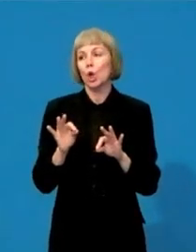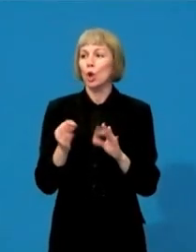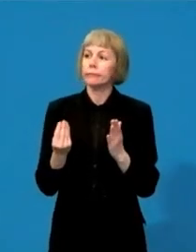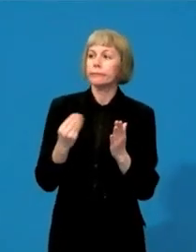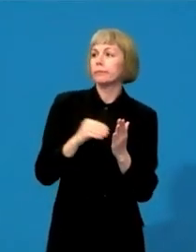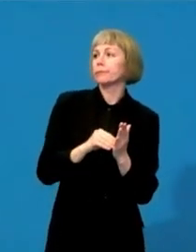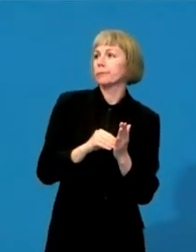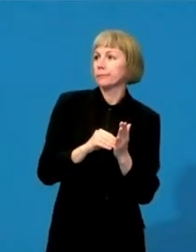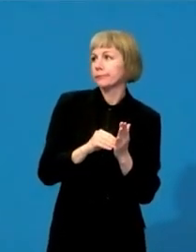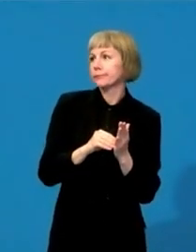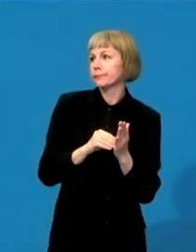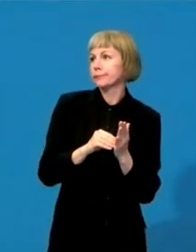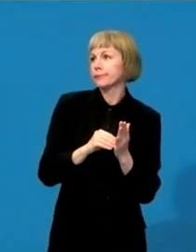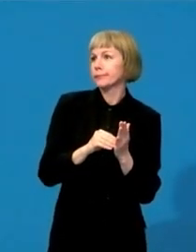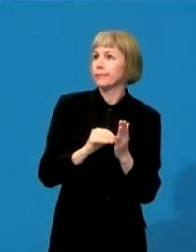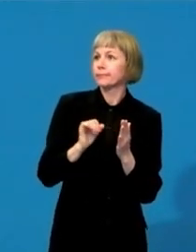you know, what - the funding.